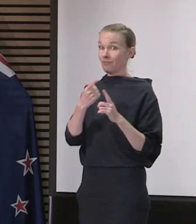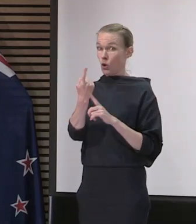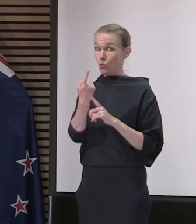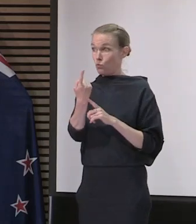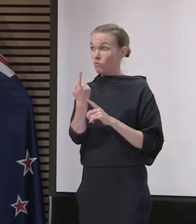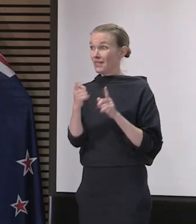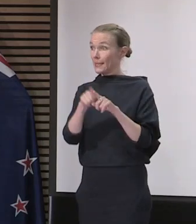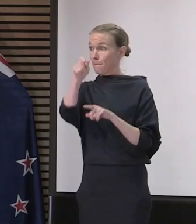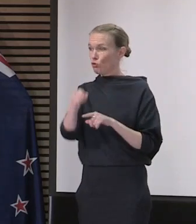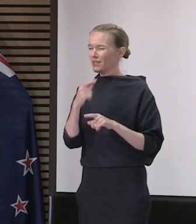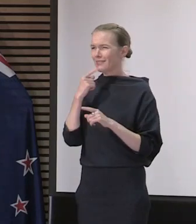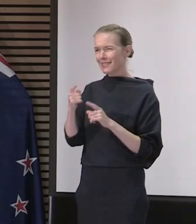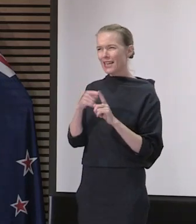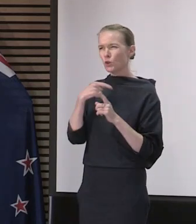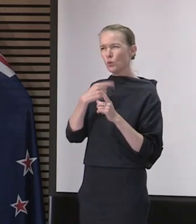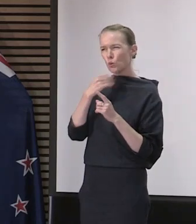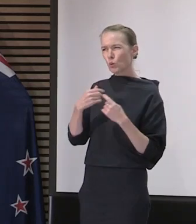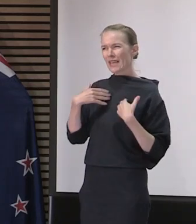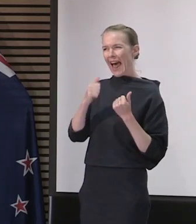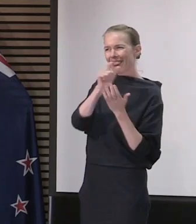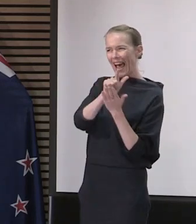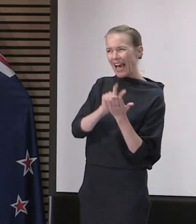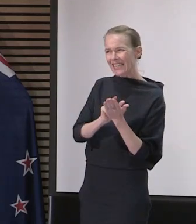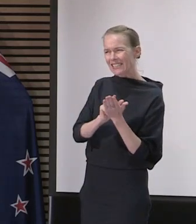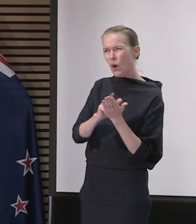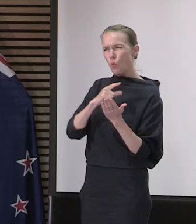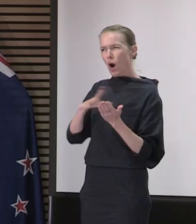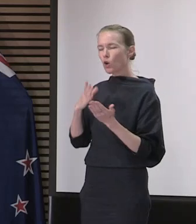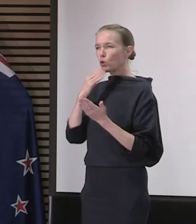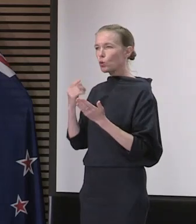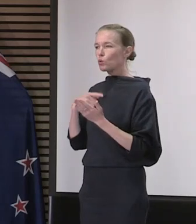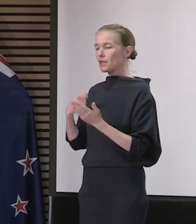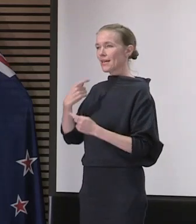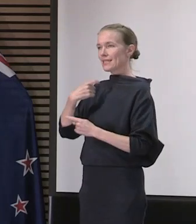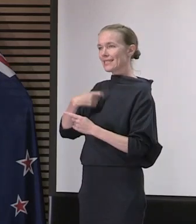at... Actually, recalling also that there was a national